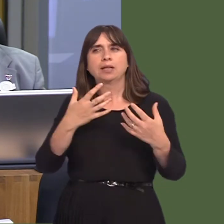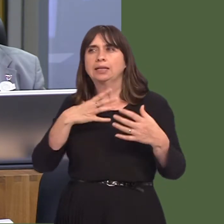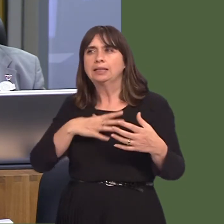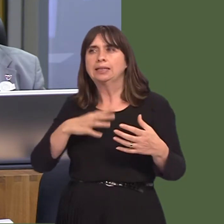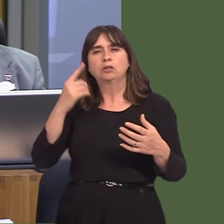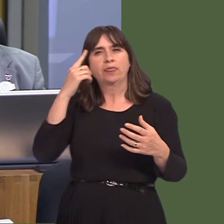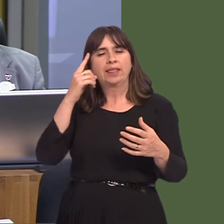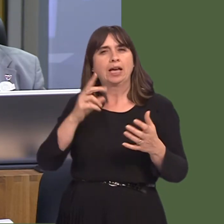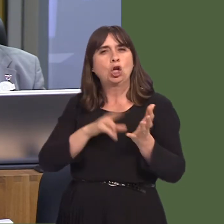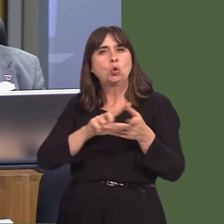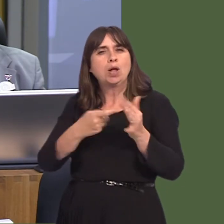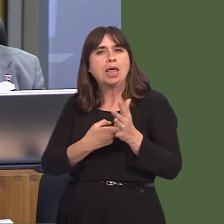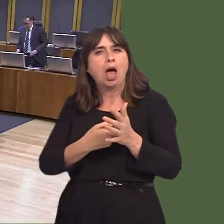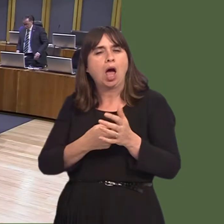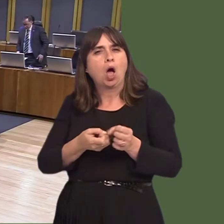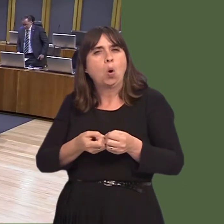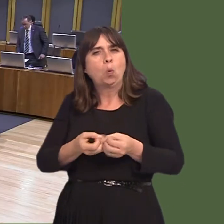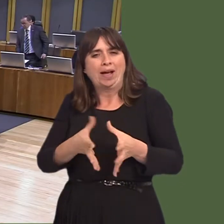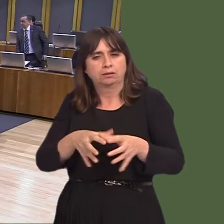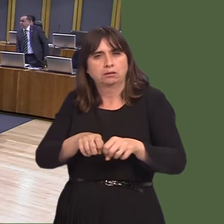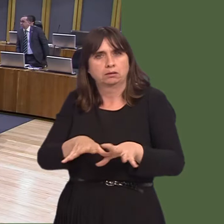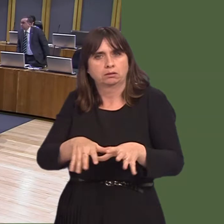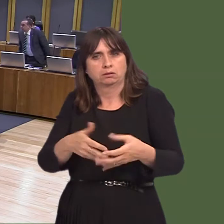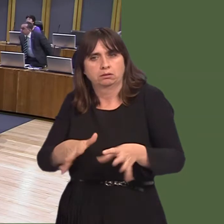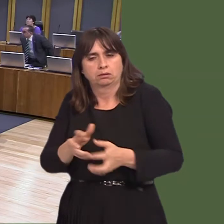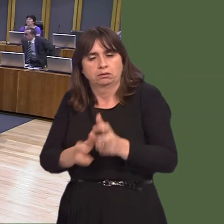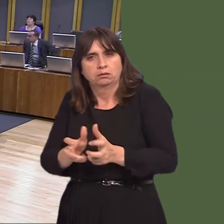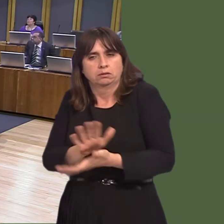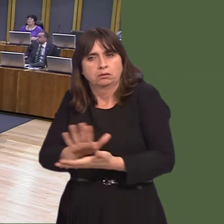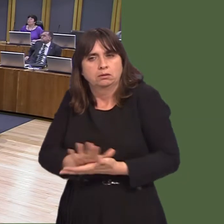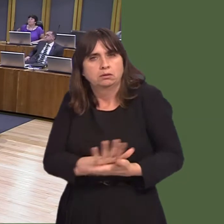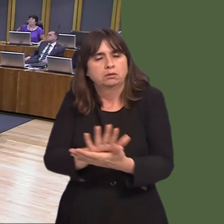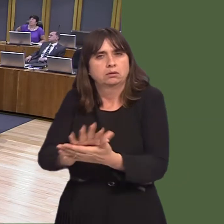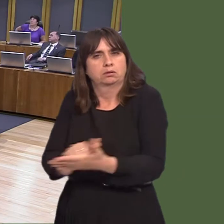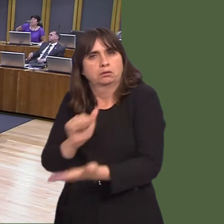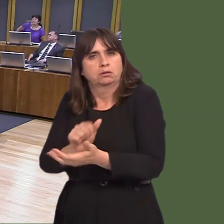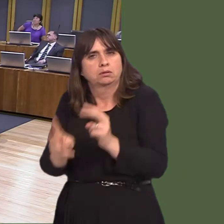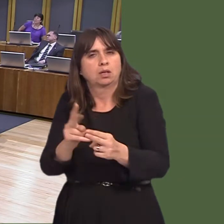Have you had any responses and can you report any progress to the Chamber? Carwyn Jones AM: Not that I'm aware of.